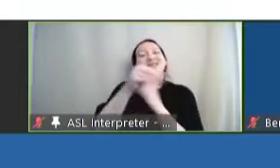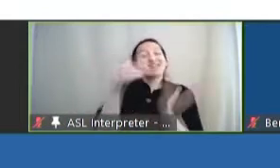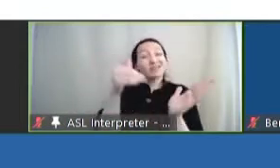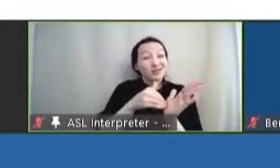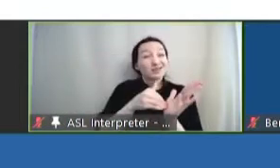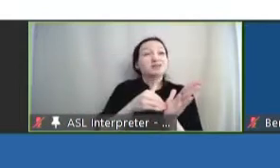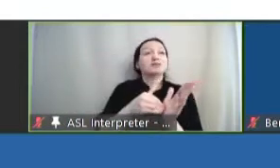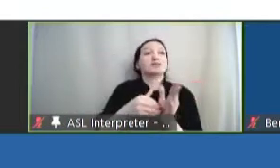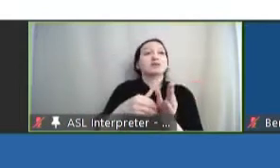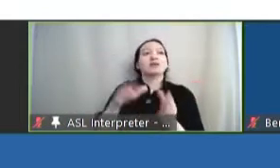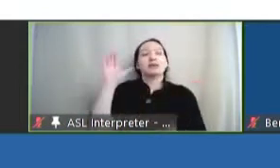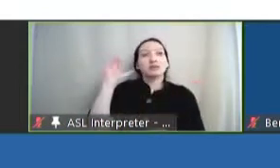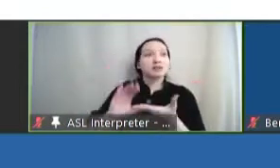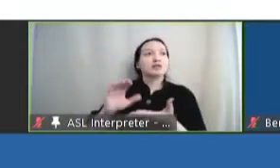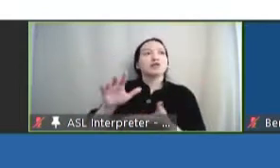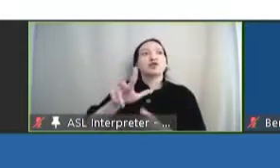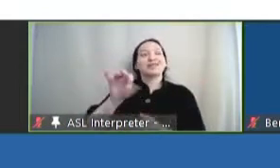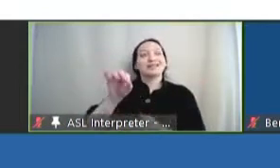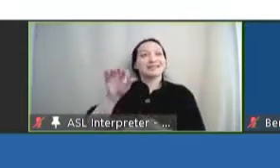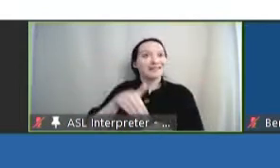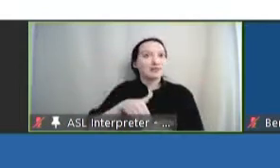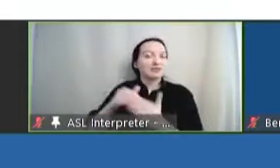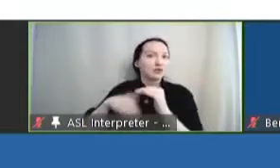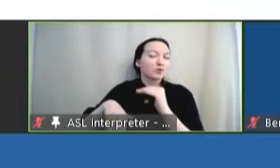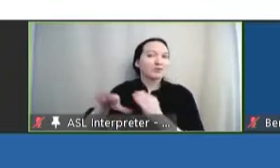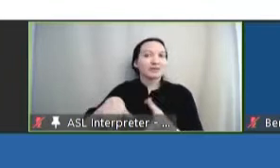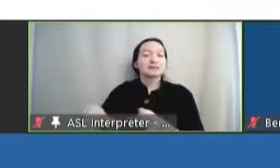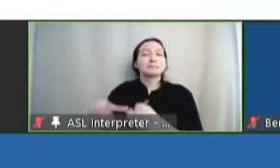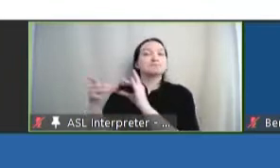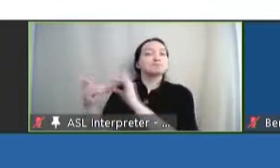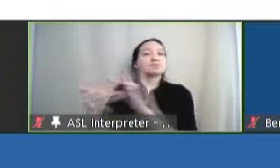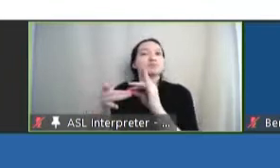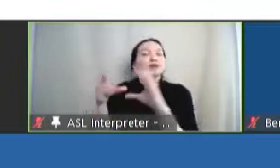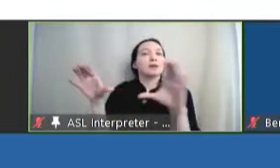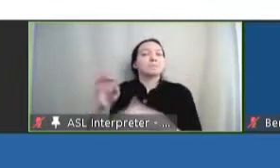39,000 fewer deaths amongst Medicare beneficiaries in the first half of 2021.